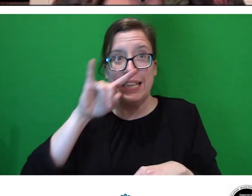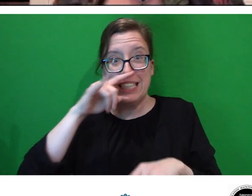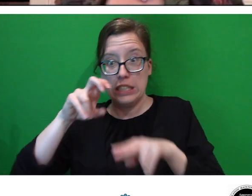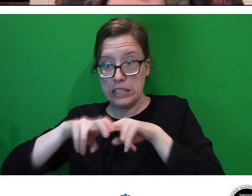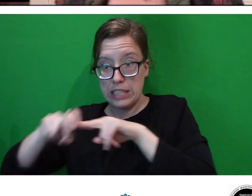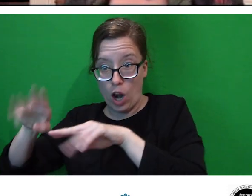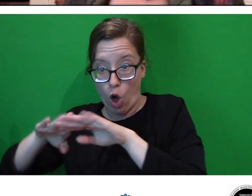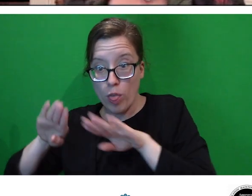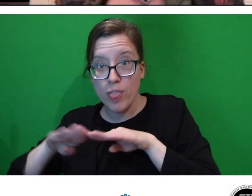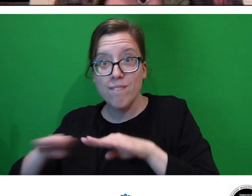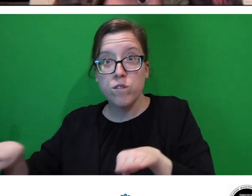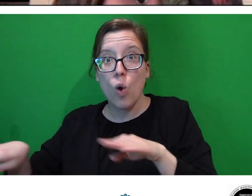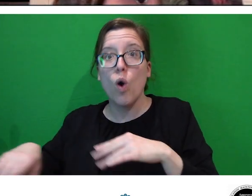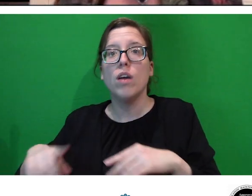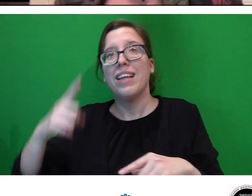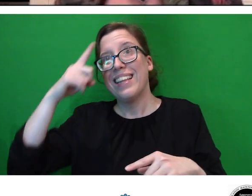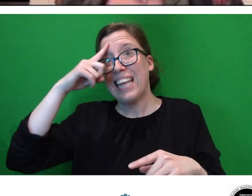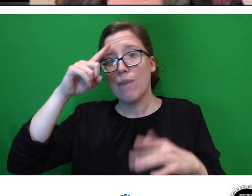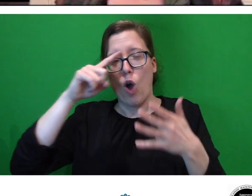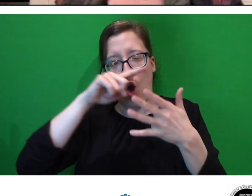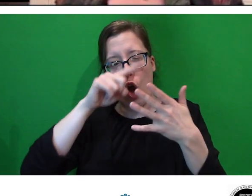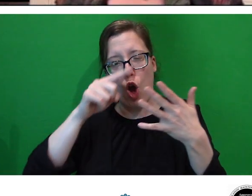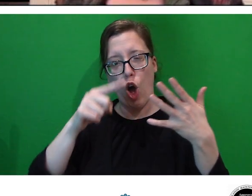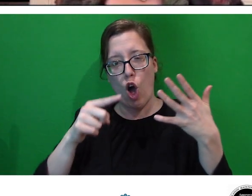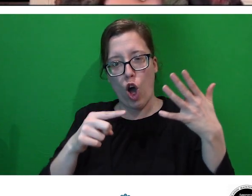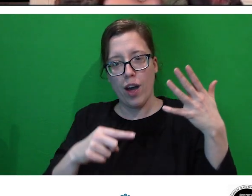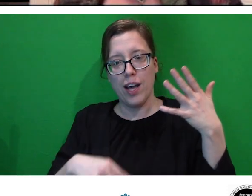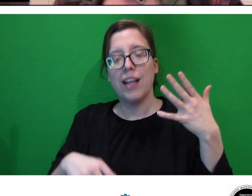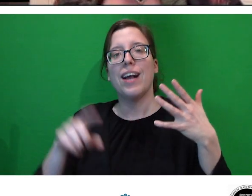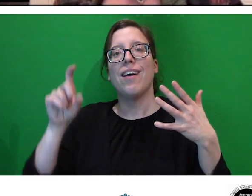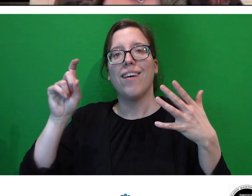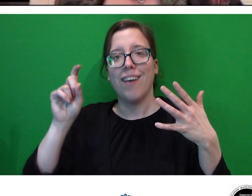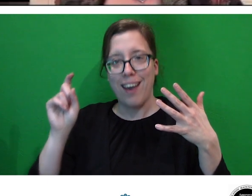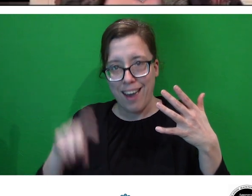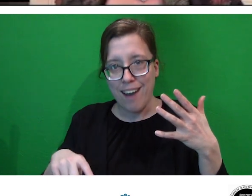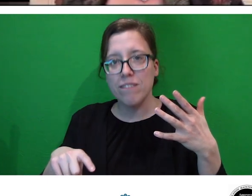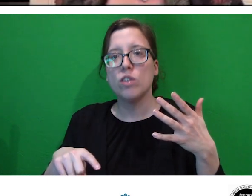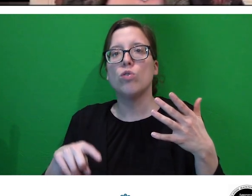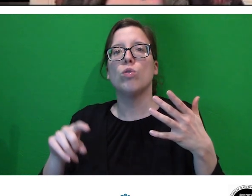set up? Have kids moved their desks? Where do they keep their junk all over the floor?